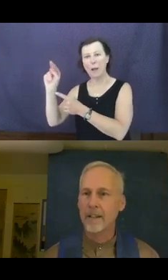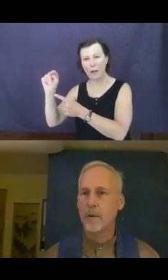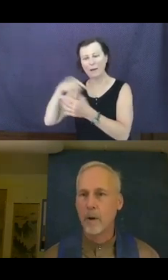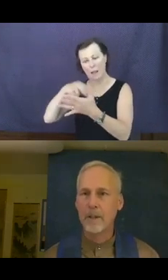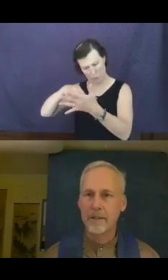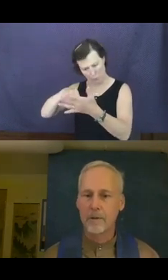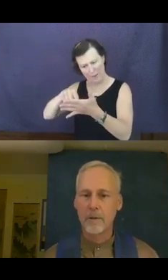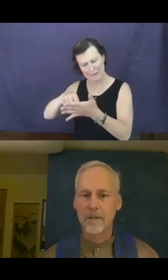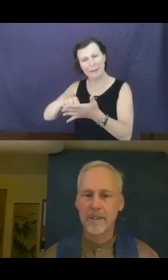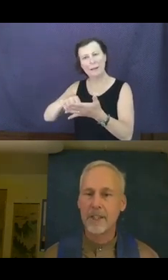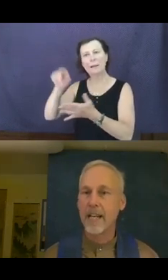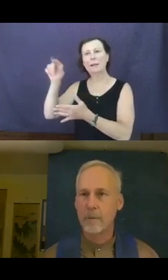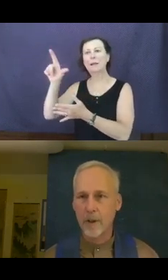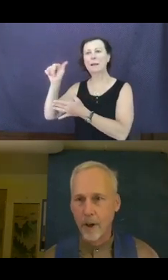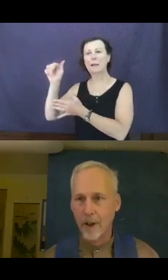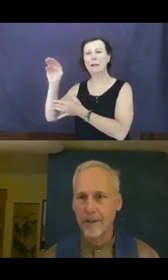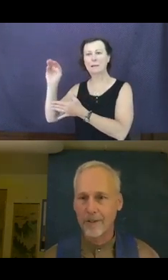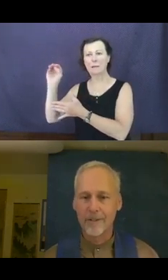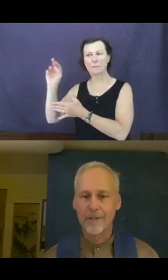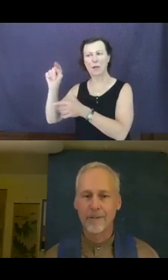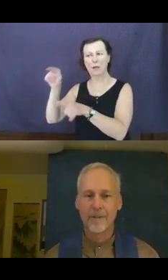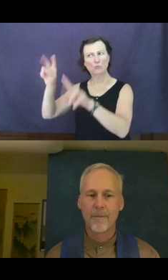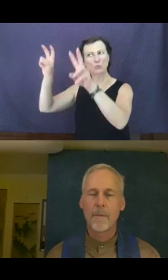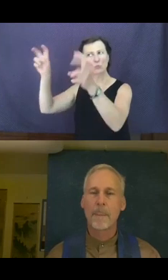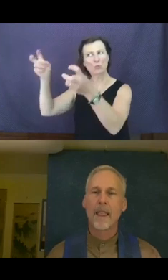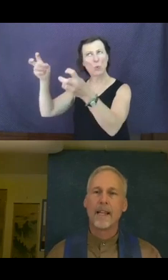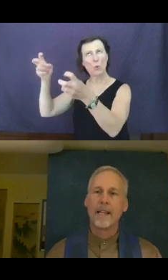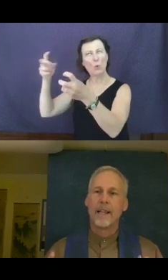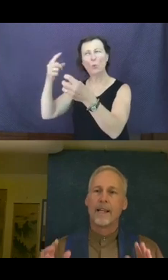quoting a source she can't recall."